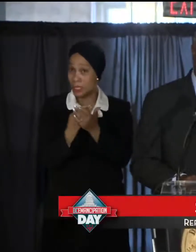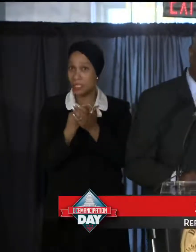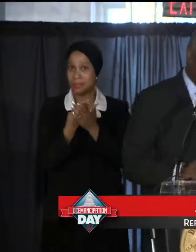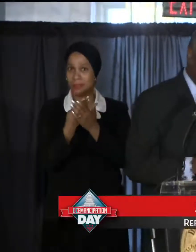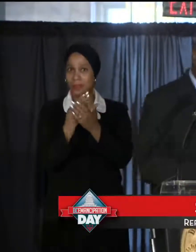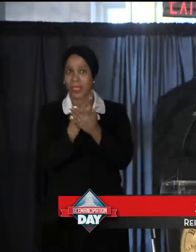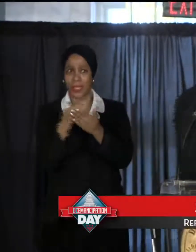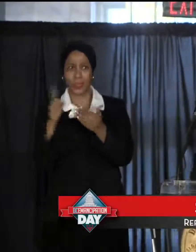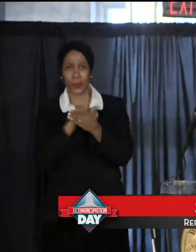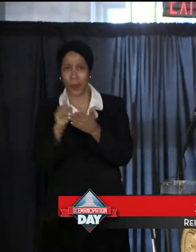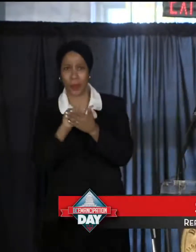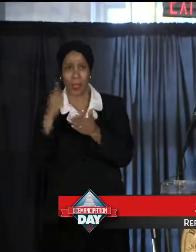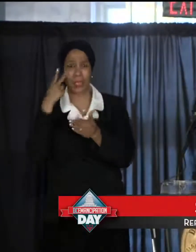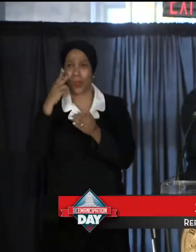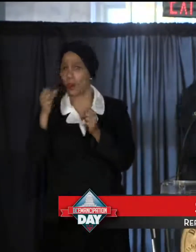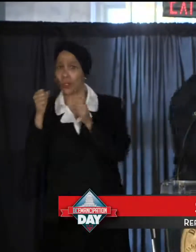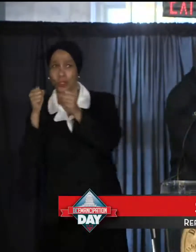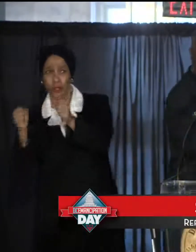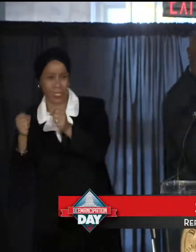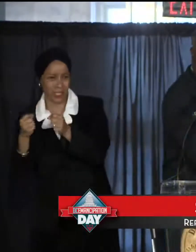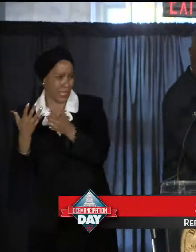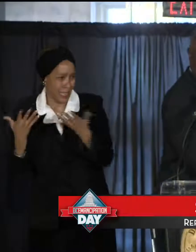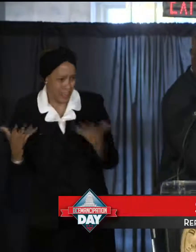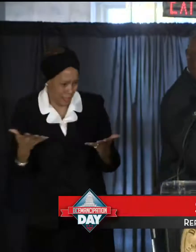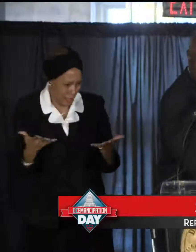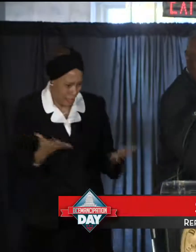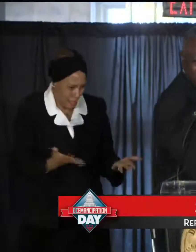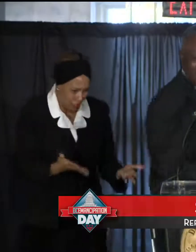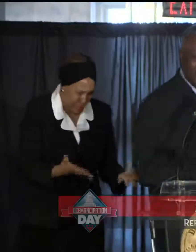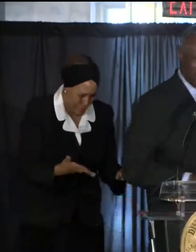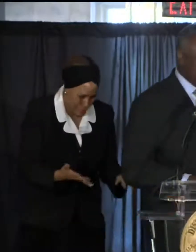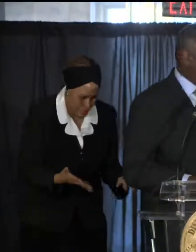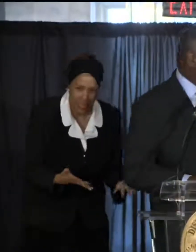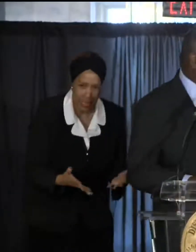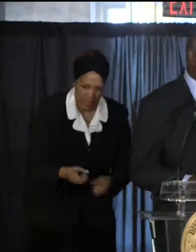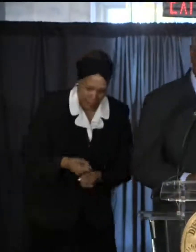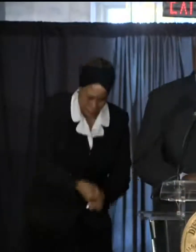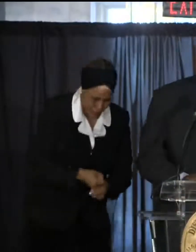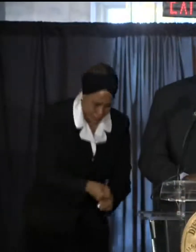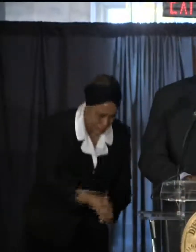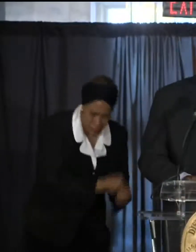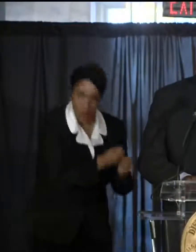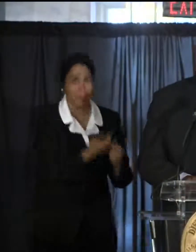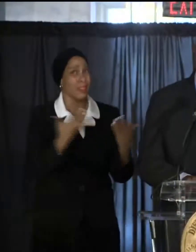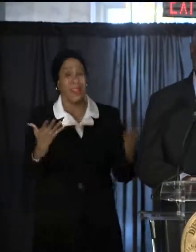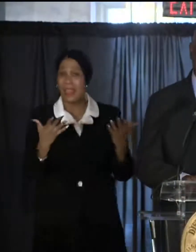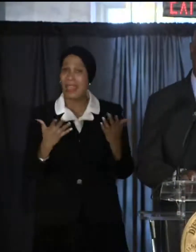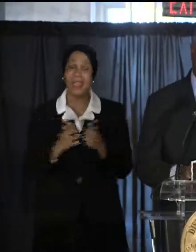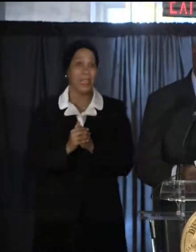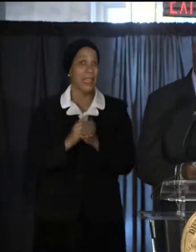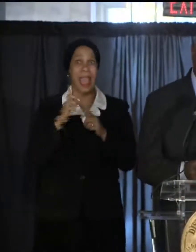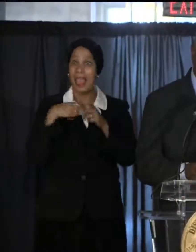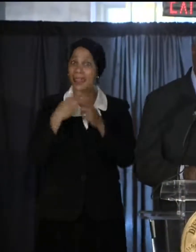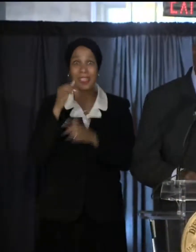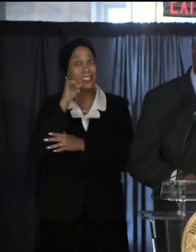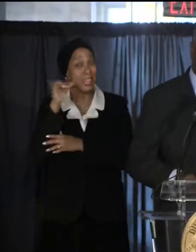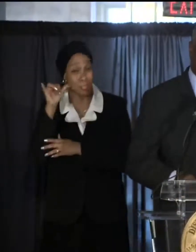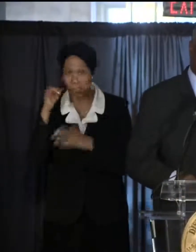I SAW HER OUT ON THE STREET WITH SOME KIND OF THING STAMPING DOWN ASPHALT AS THE POTHOLEPALOOZA THING WENT AND YESTERDAY SHE WAS